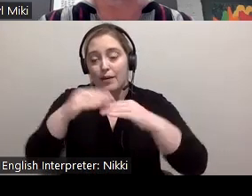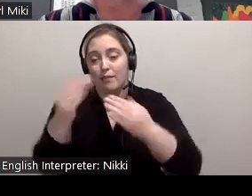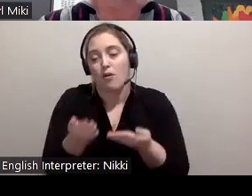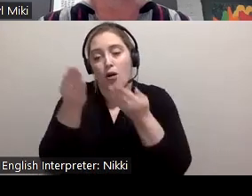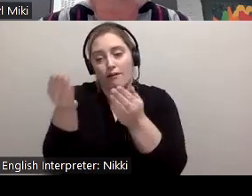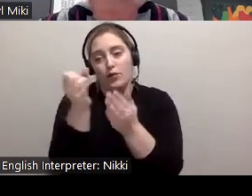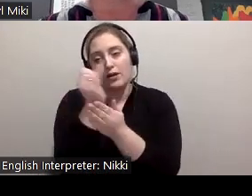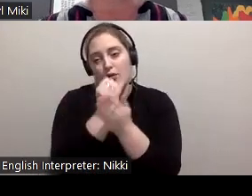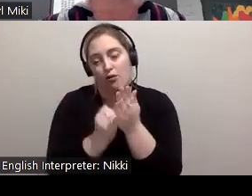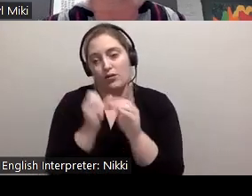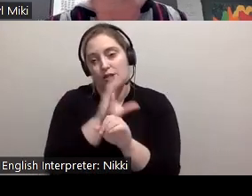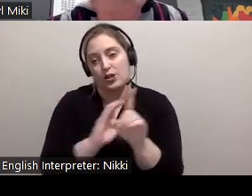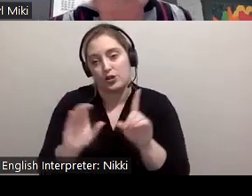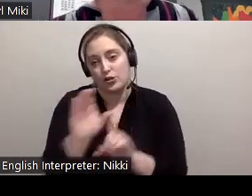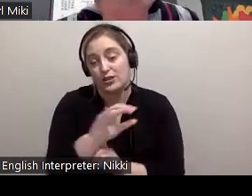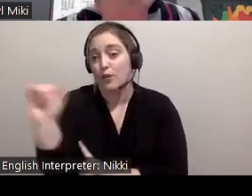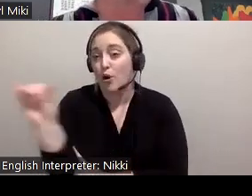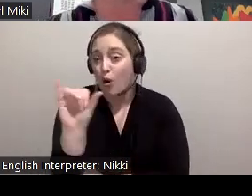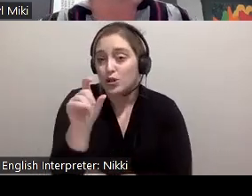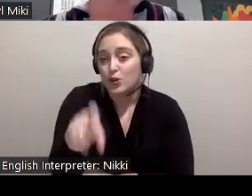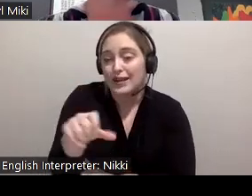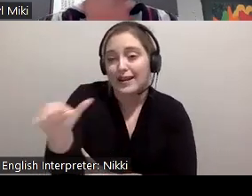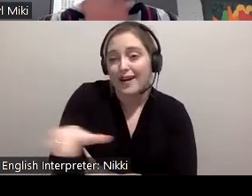need to have other revenue sources in place. So either